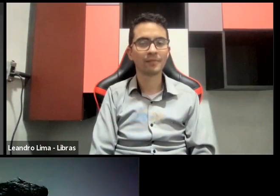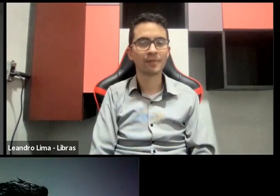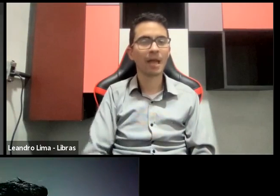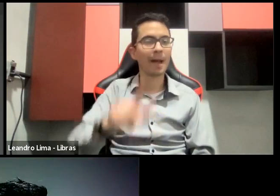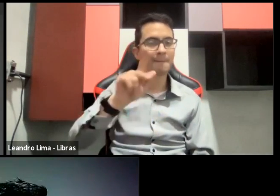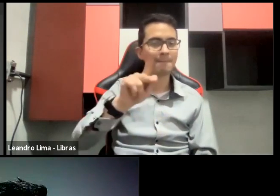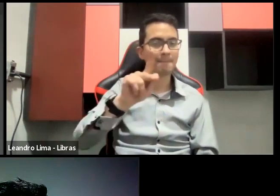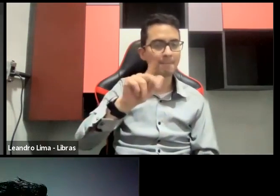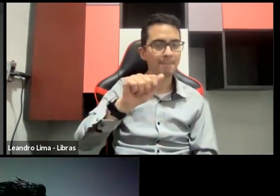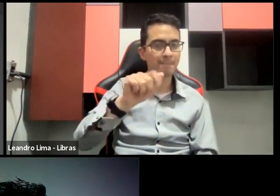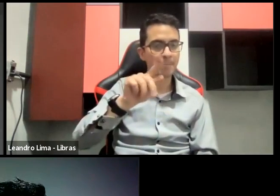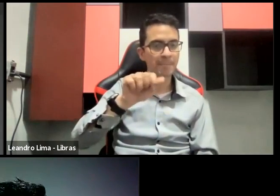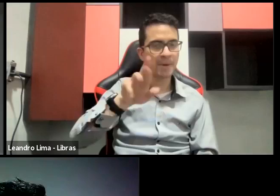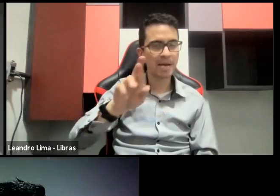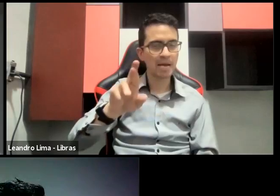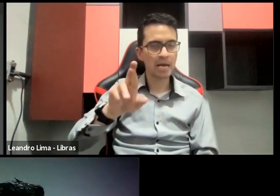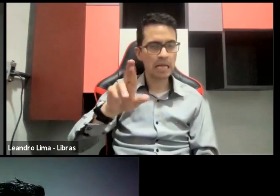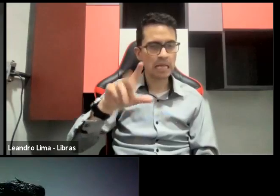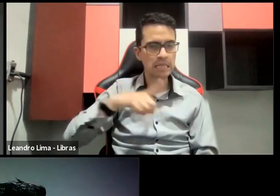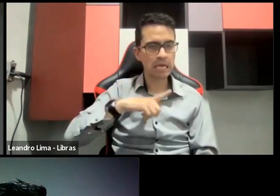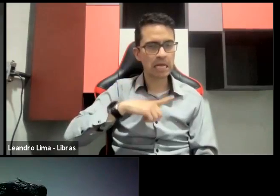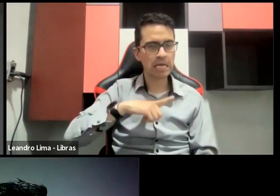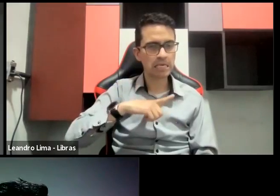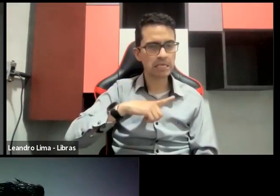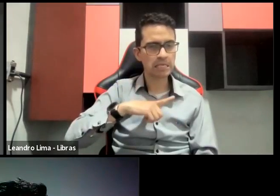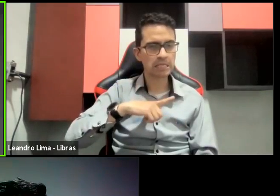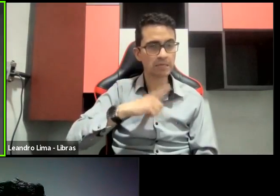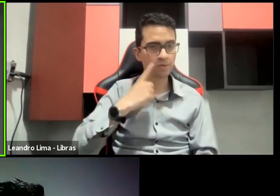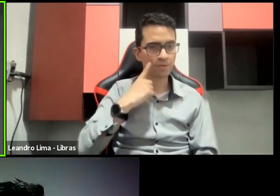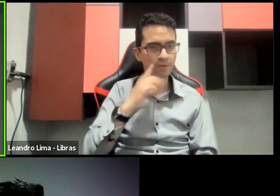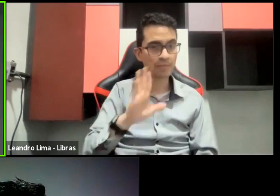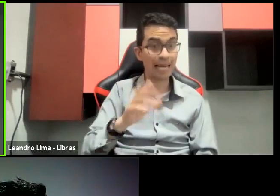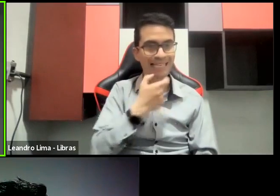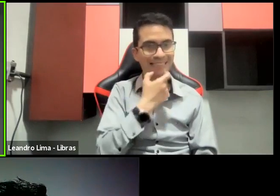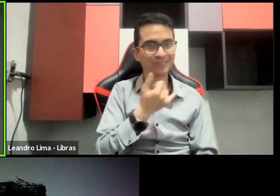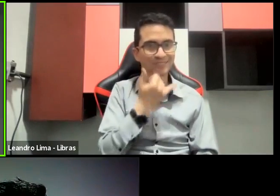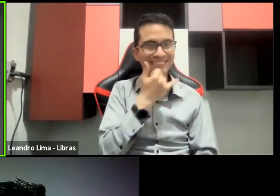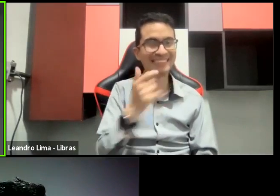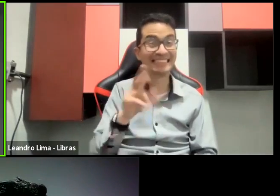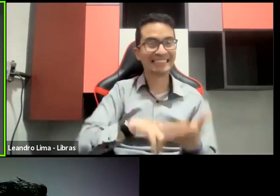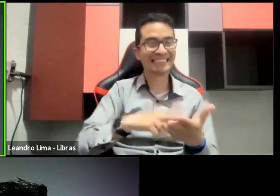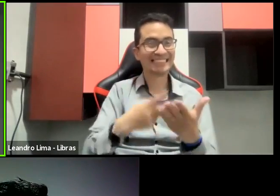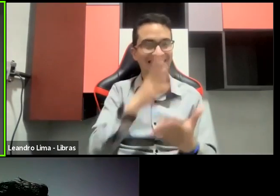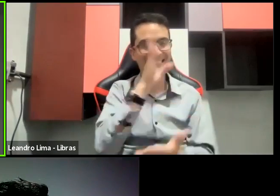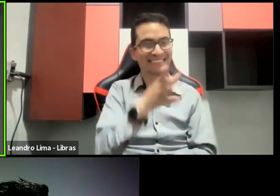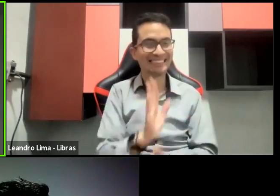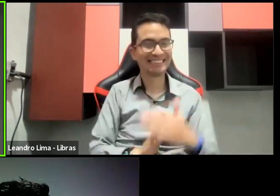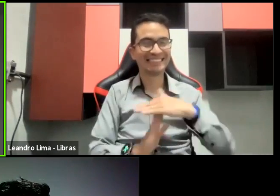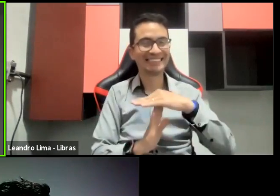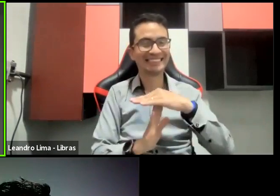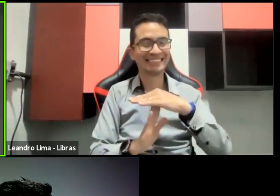Yeah, both papers are both paper Yeah, both papers are both papers are posted on the pedal papers are posted on the pedaling. Yo, yo, yo